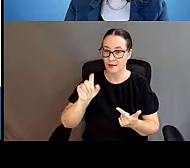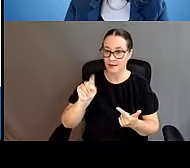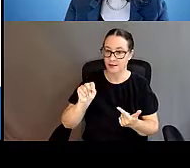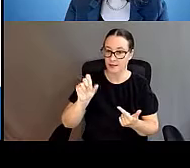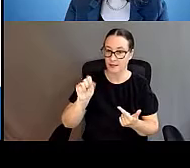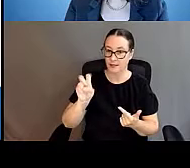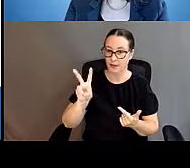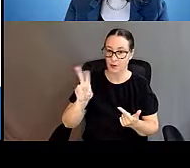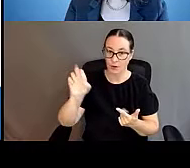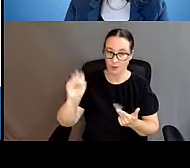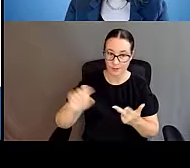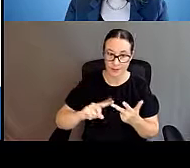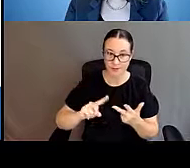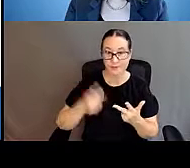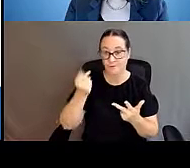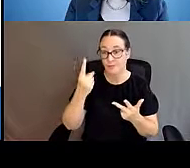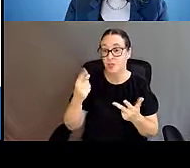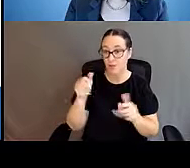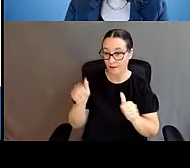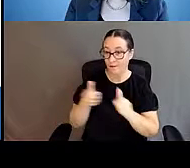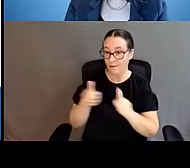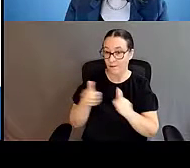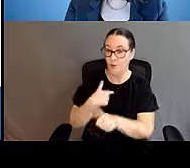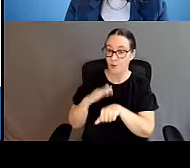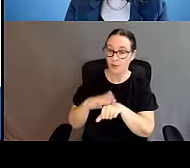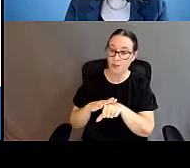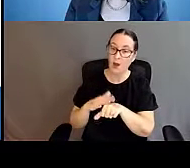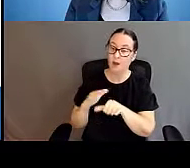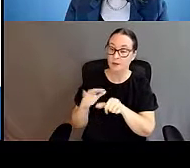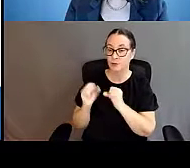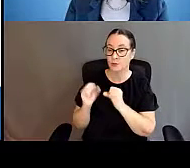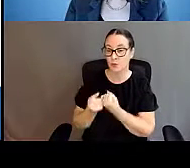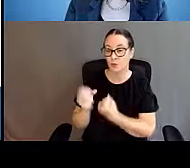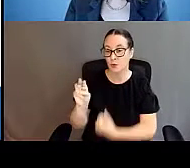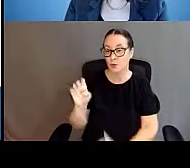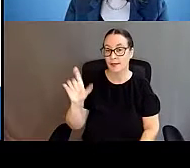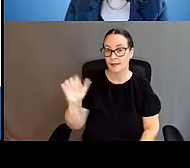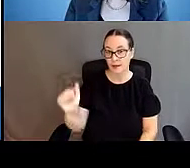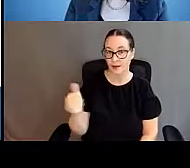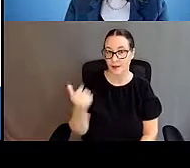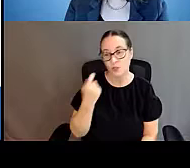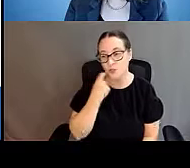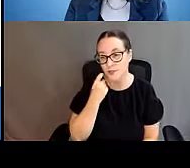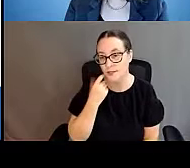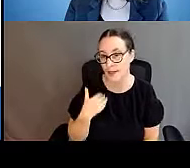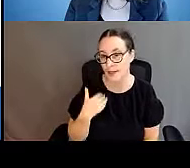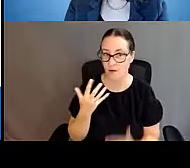because there has been a lot of movement on this topic recently, and we know that we are planning